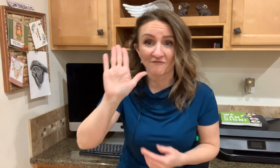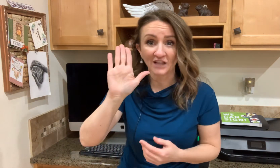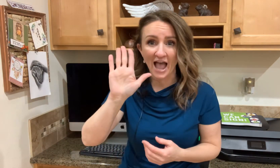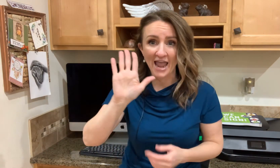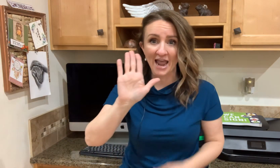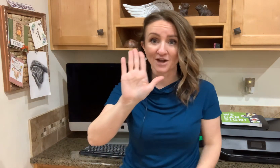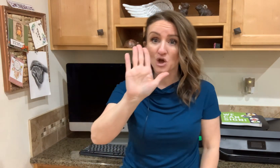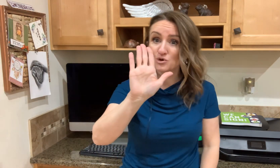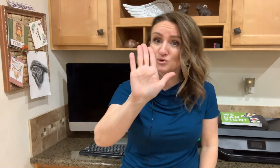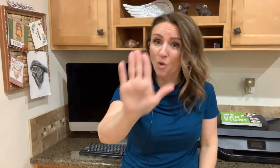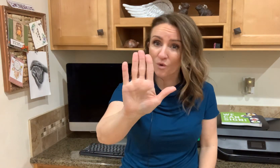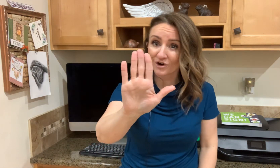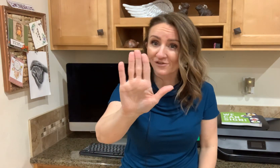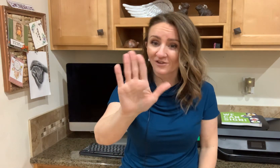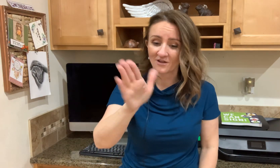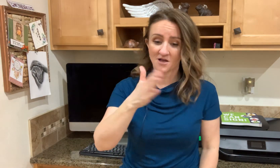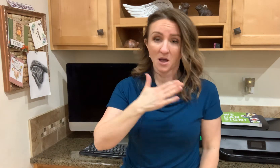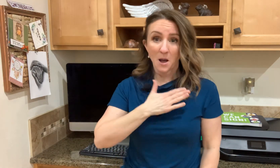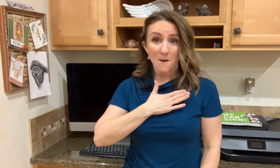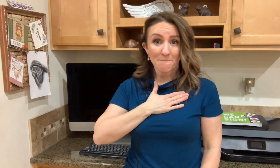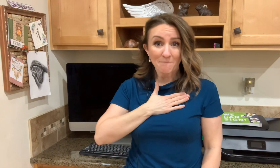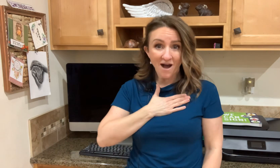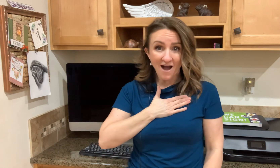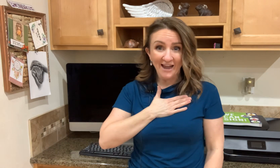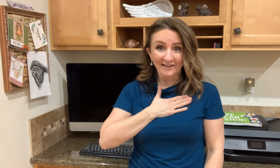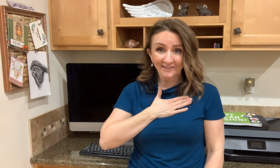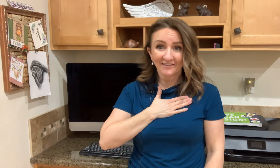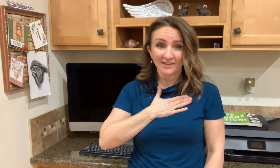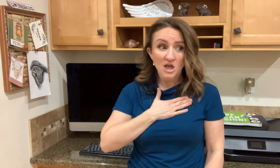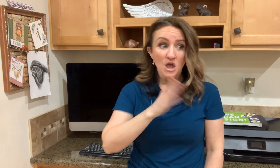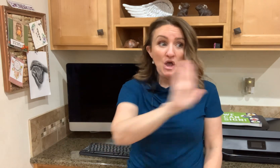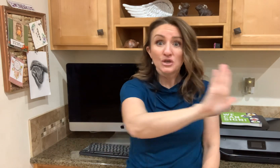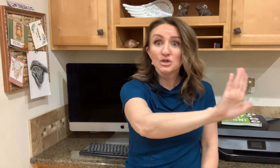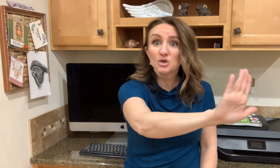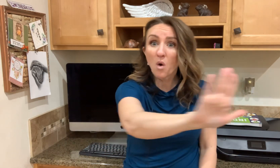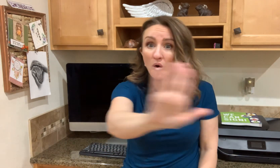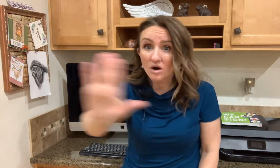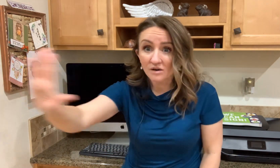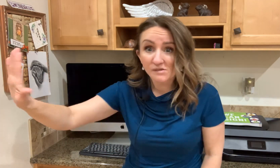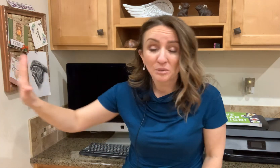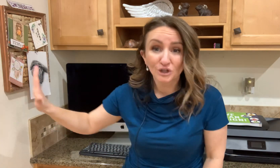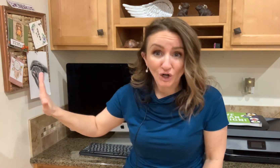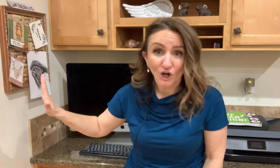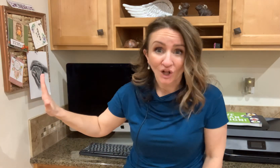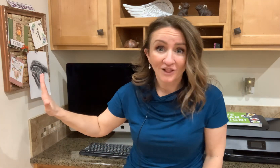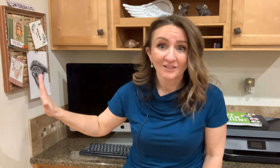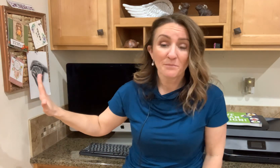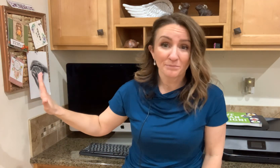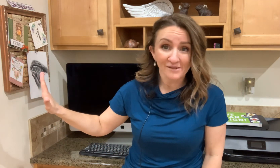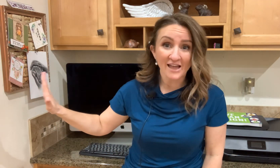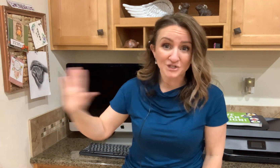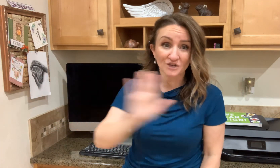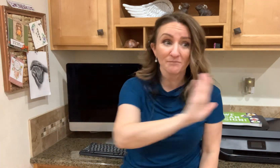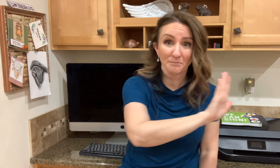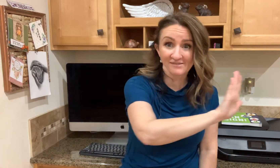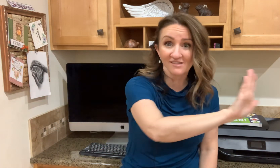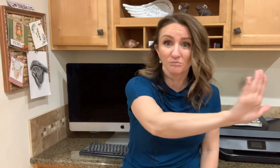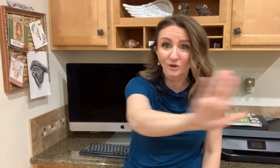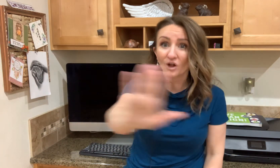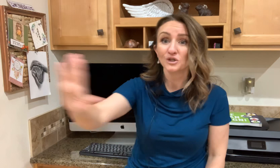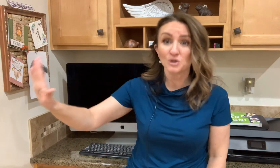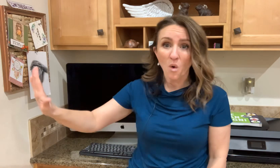a flat hand, "yours", "mine" yours plural as a possessive plural, "yours"